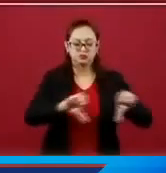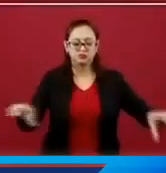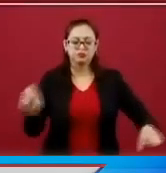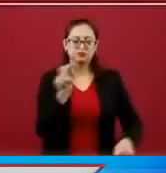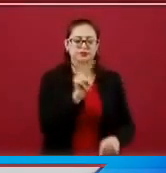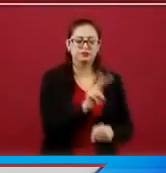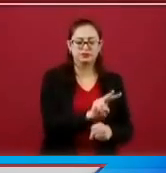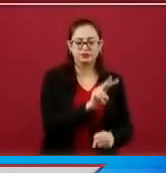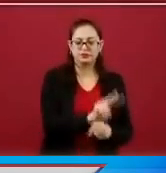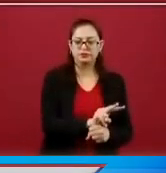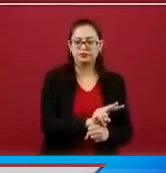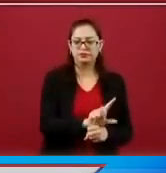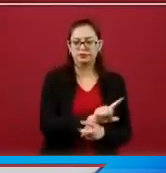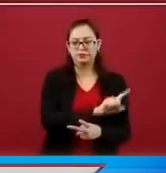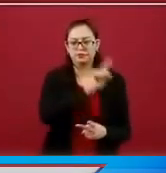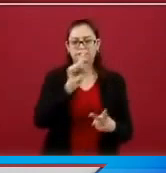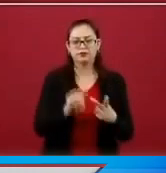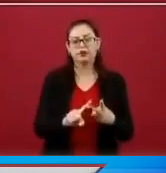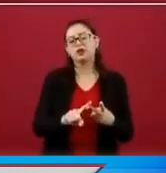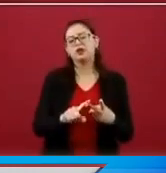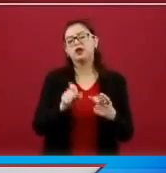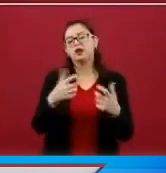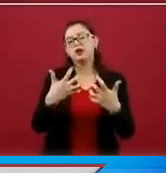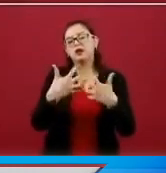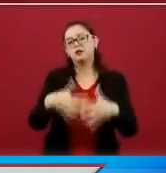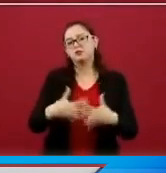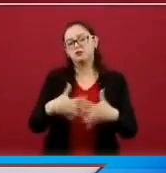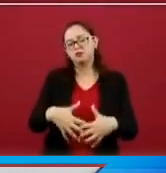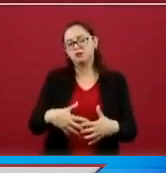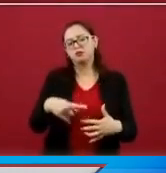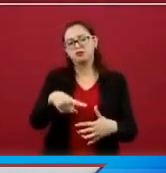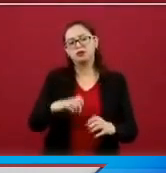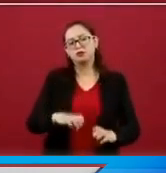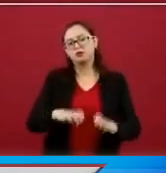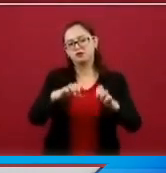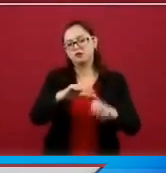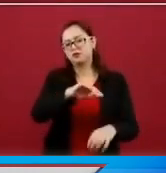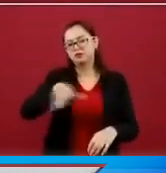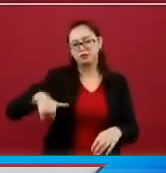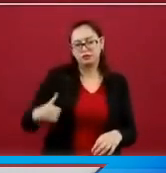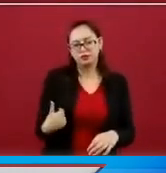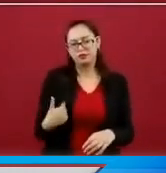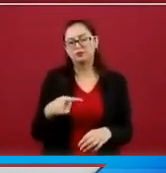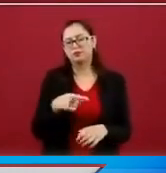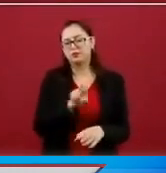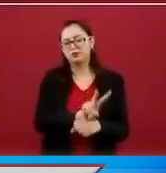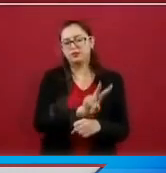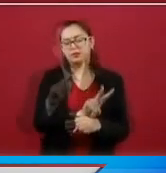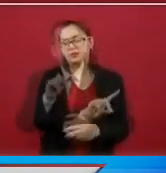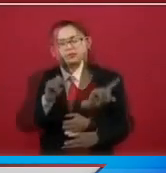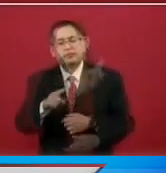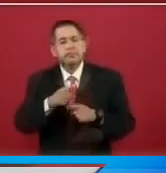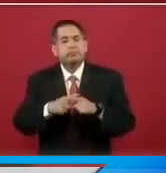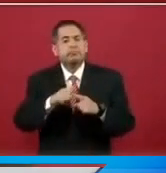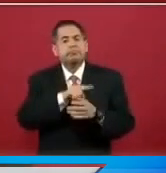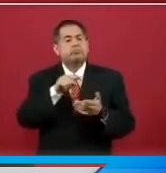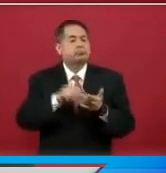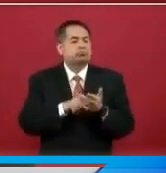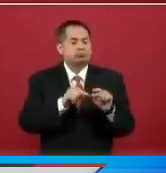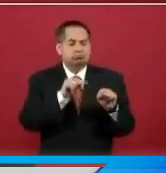3: Combat report The elements destined to the plan to combat fuel theft are: On the part of the Army 8,010 elements;